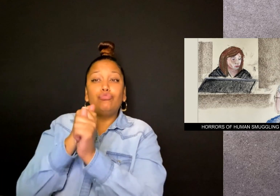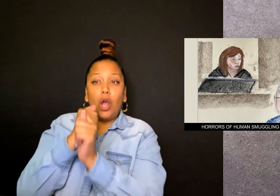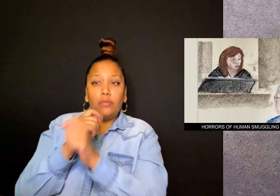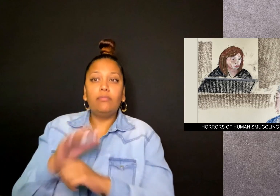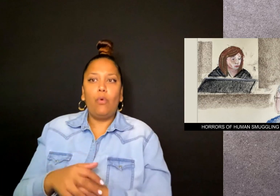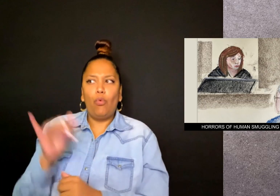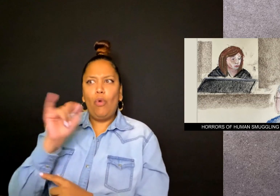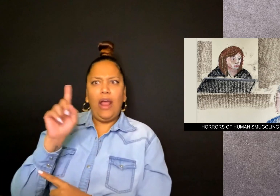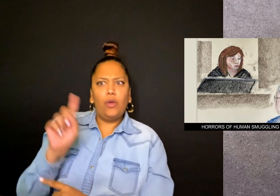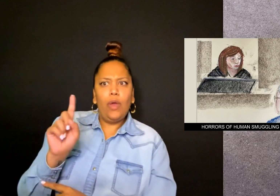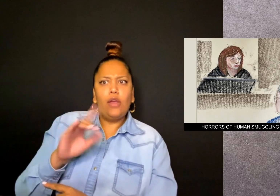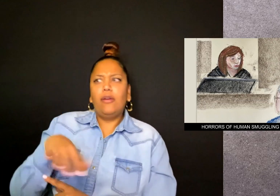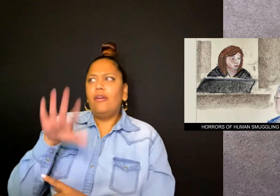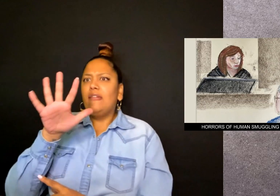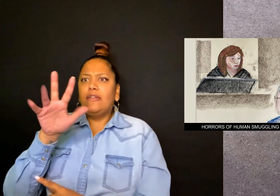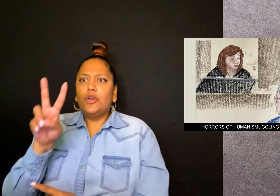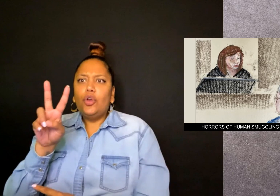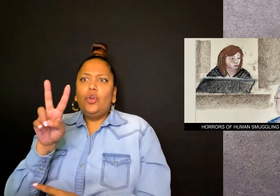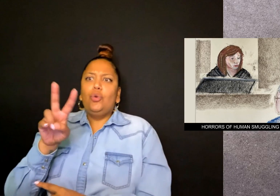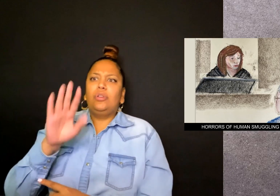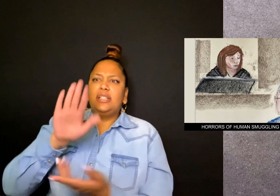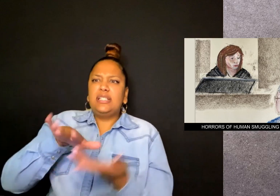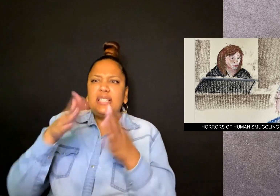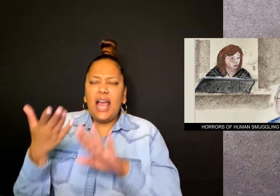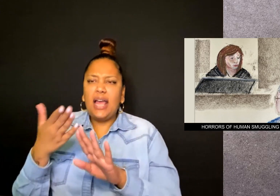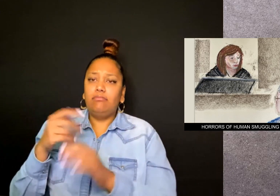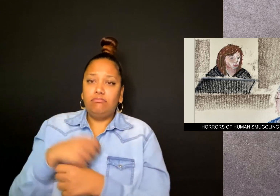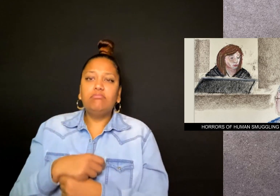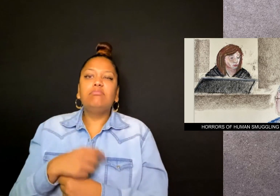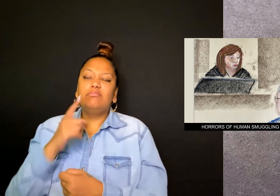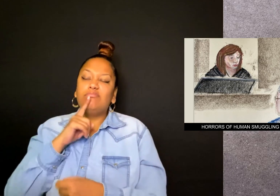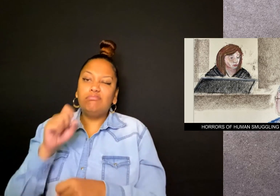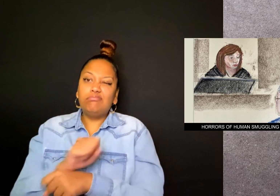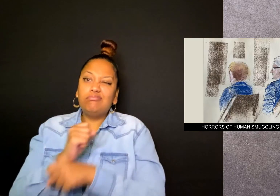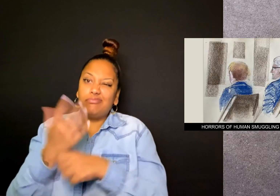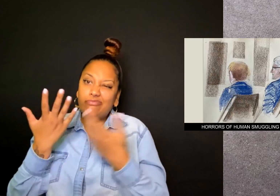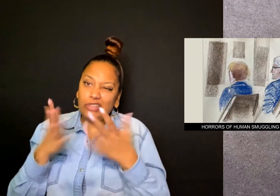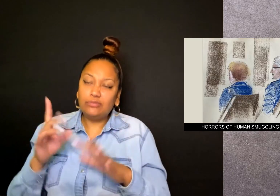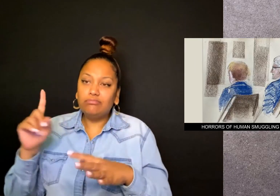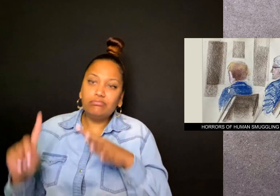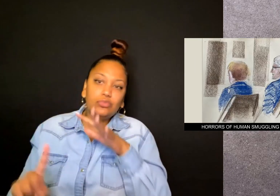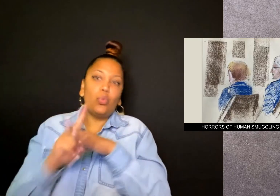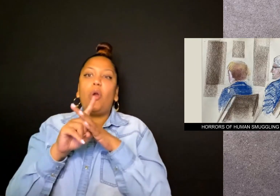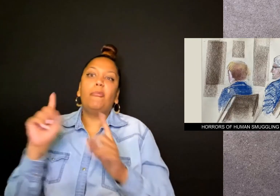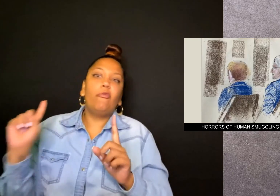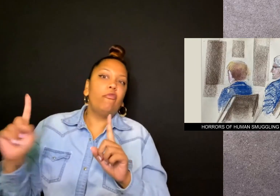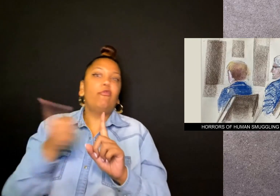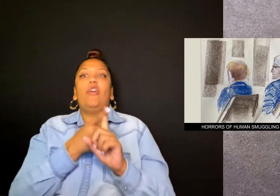also the alleged driver of the semi truck where 53 migrants died made his